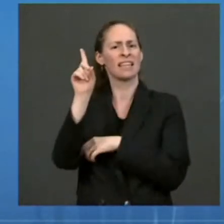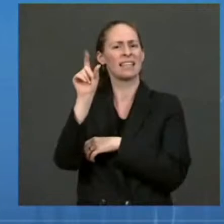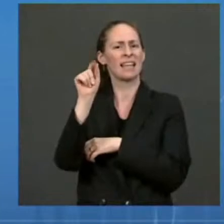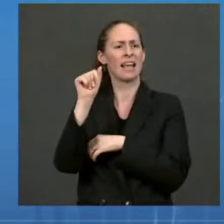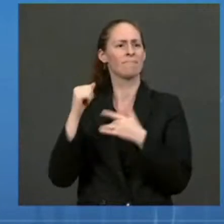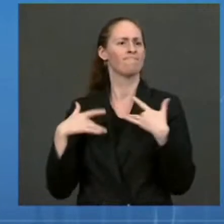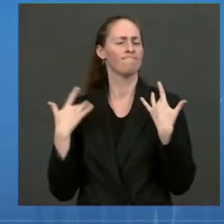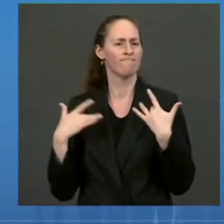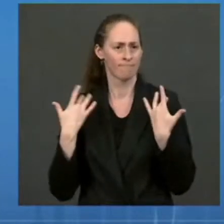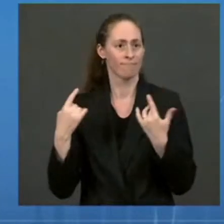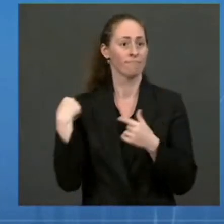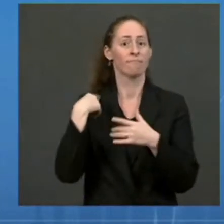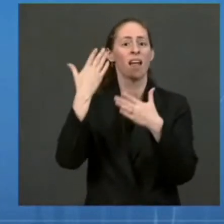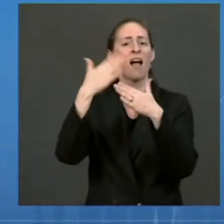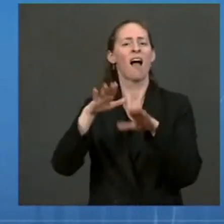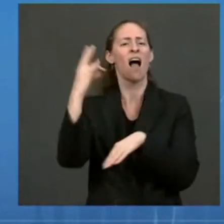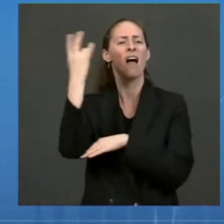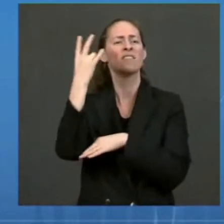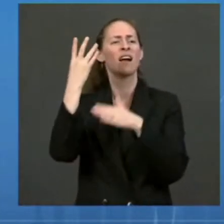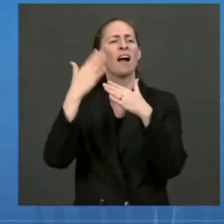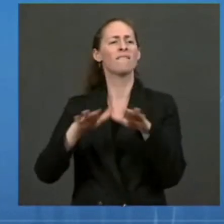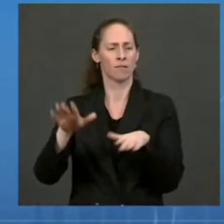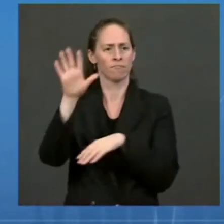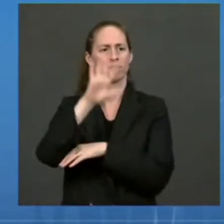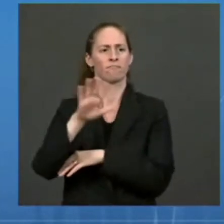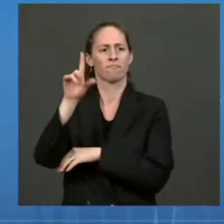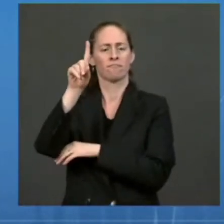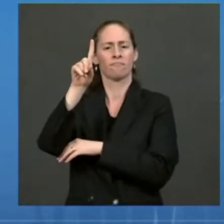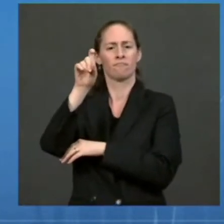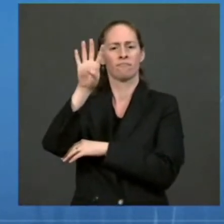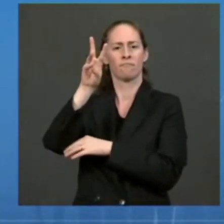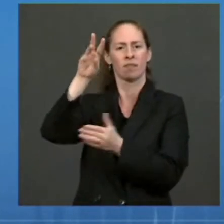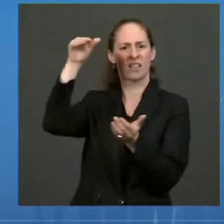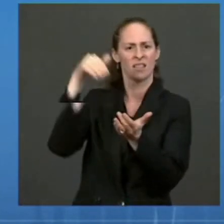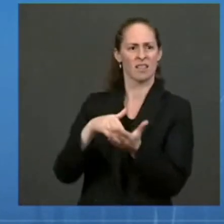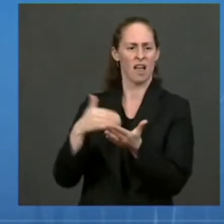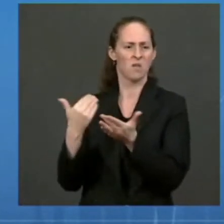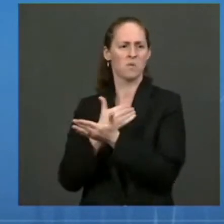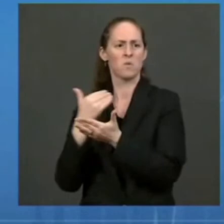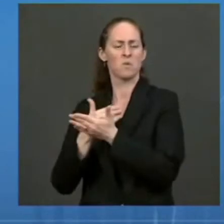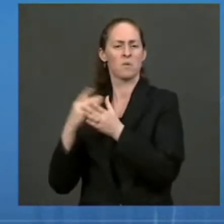THANK YOU. LET'S BEGIN WITH AN OVERVIEW OF